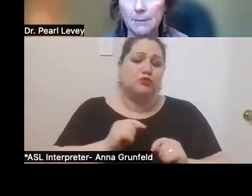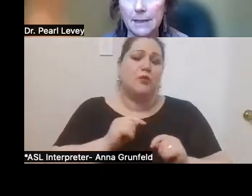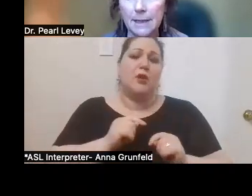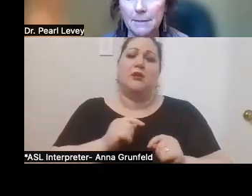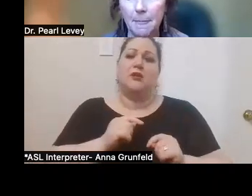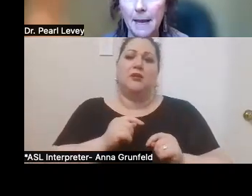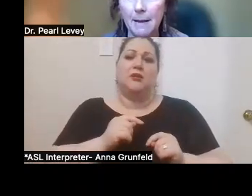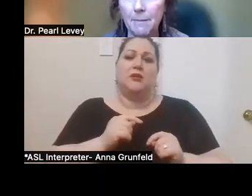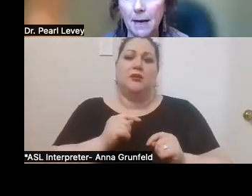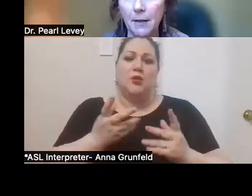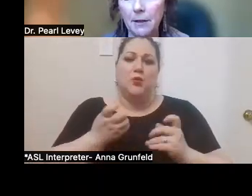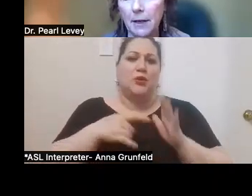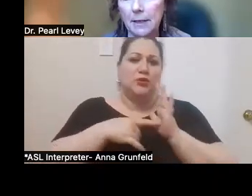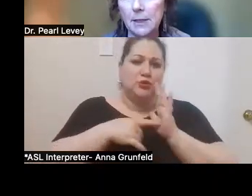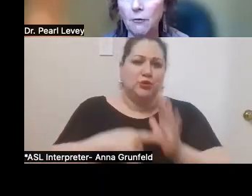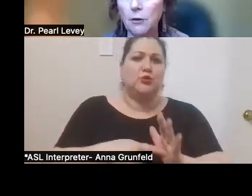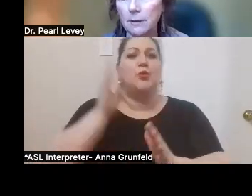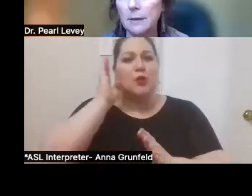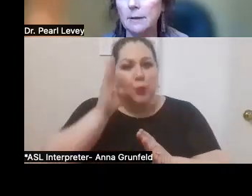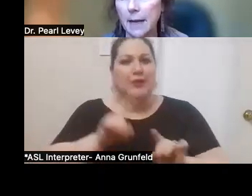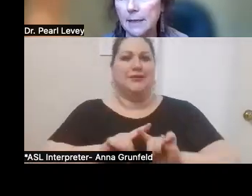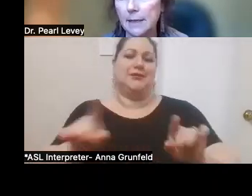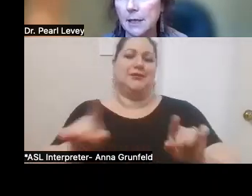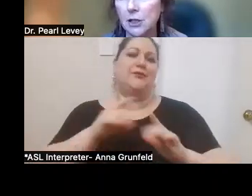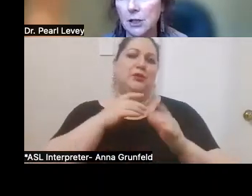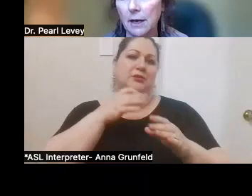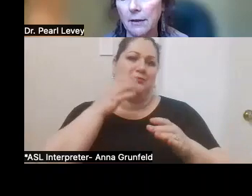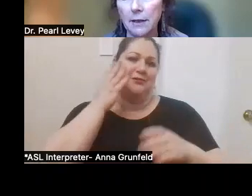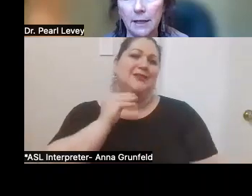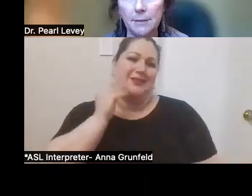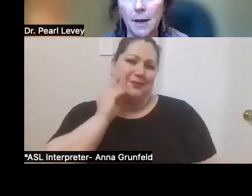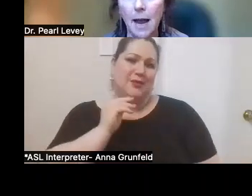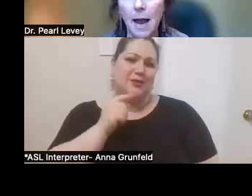But I think that is often the hesitation and I think that's